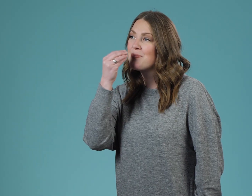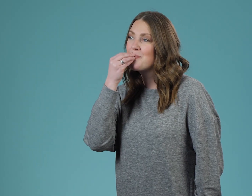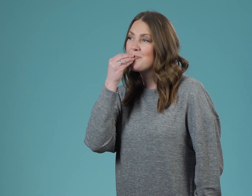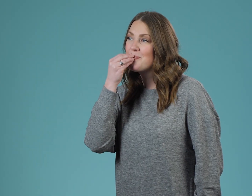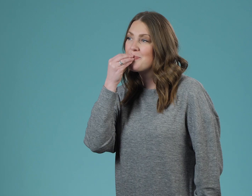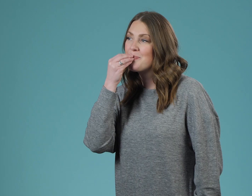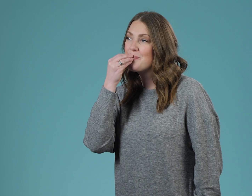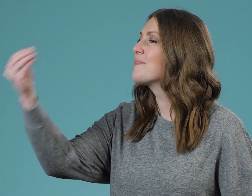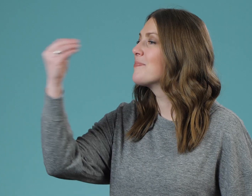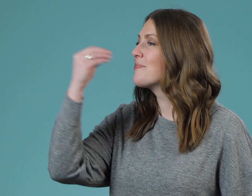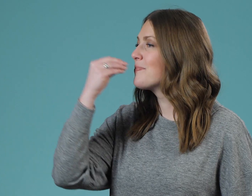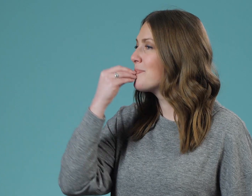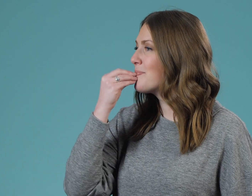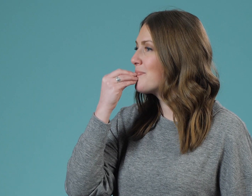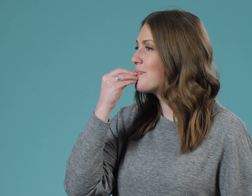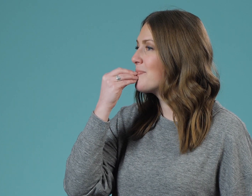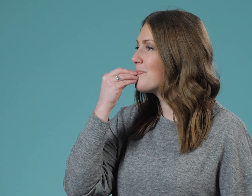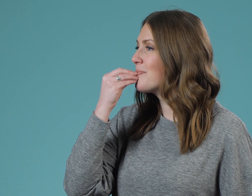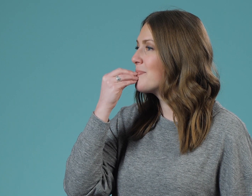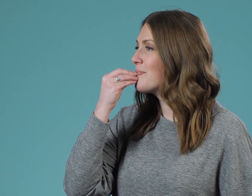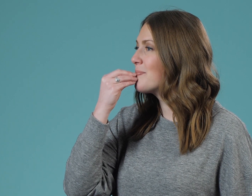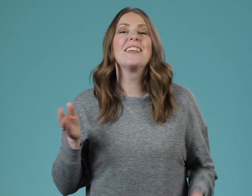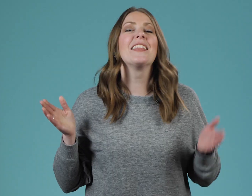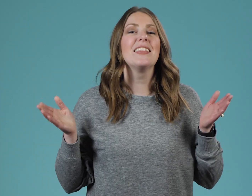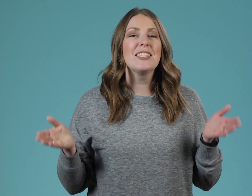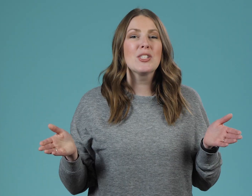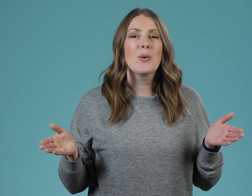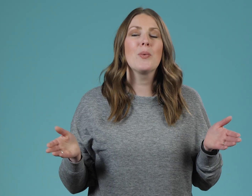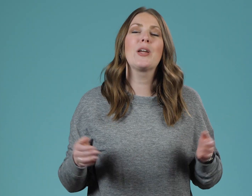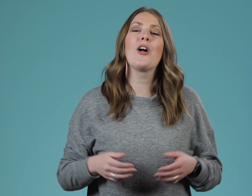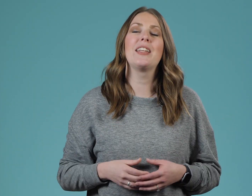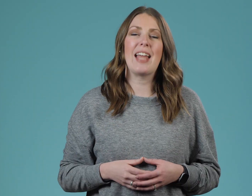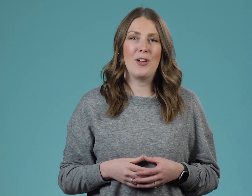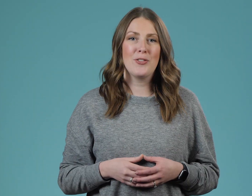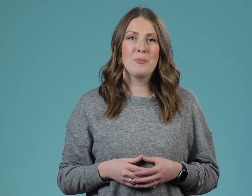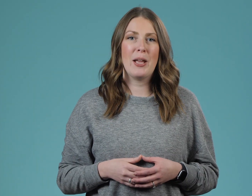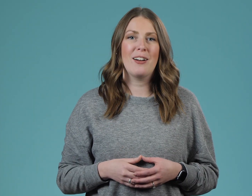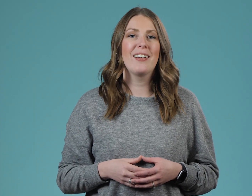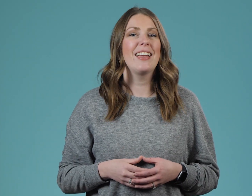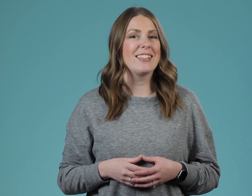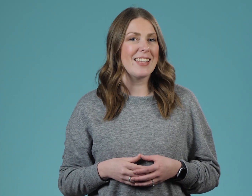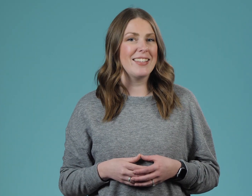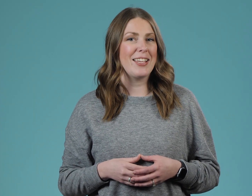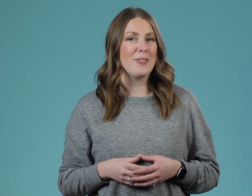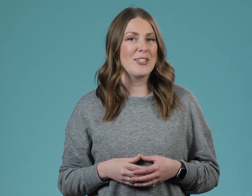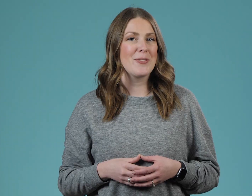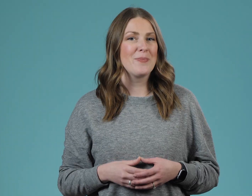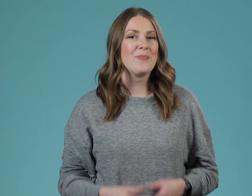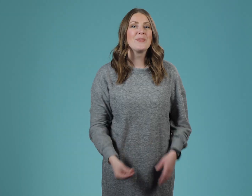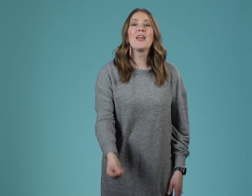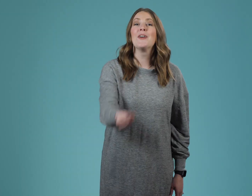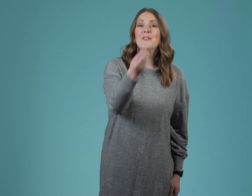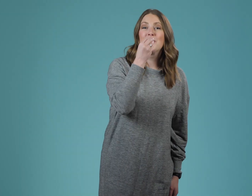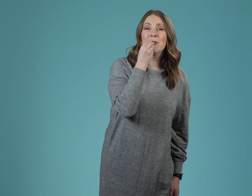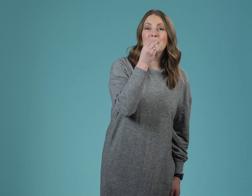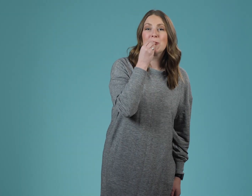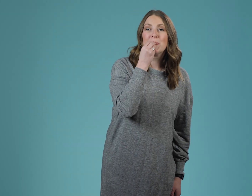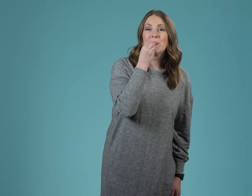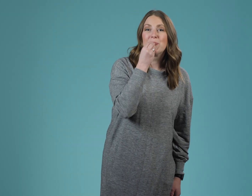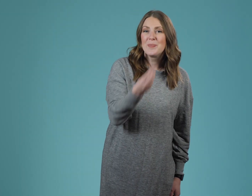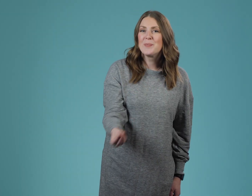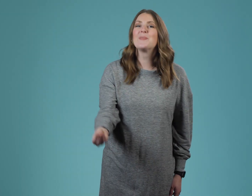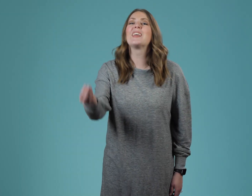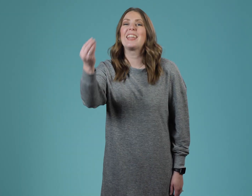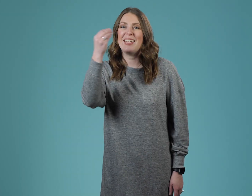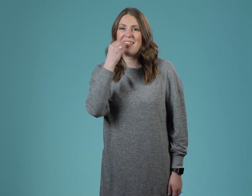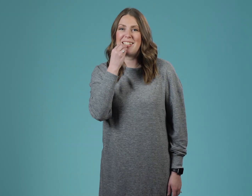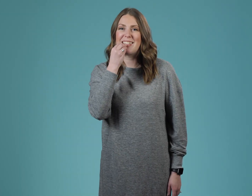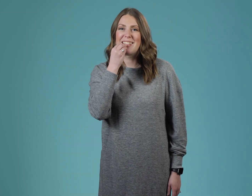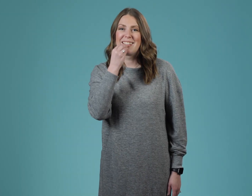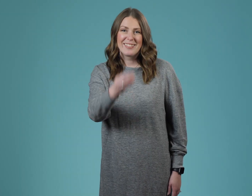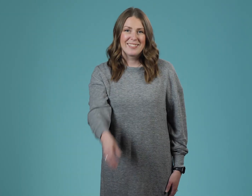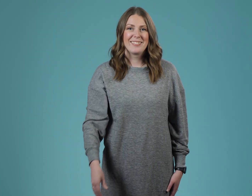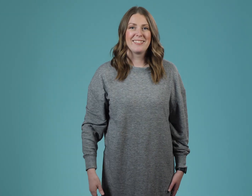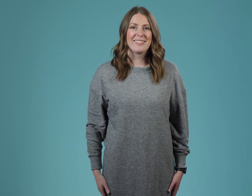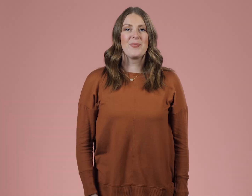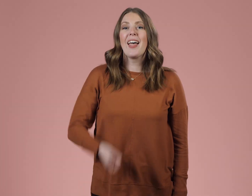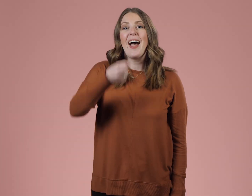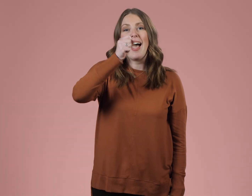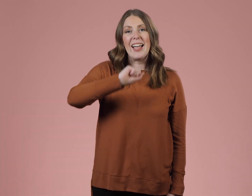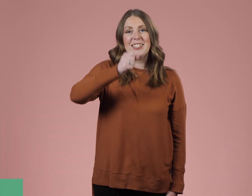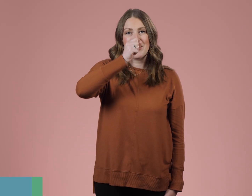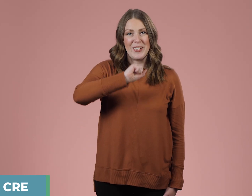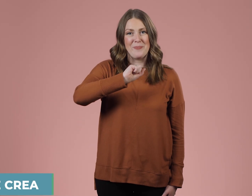twice and to eat is once. This is what we call a noun verb pair in sign language 'food, eat.' 'Ice cream,